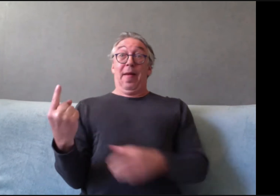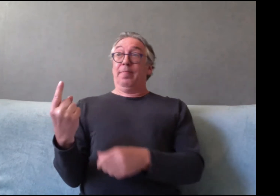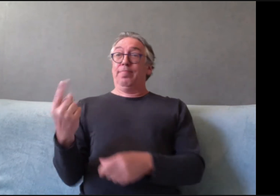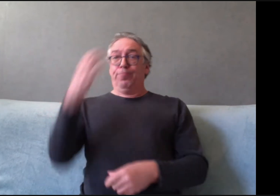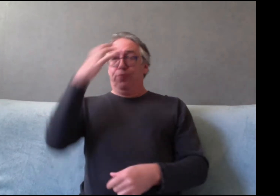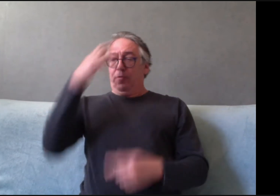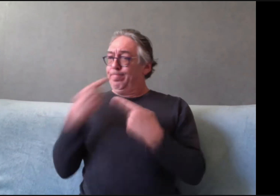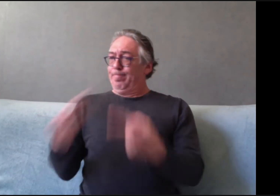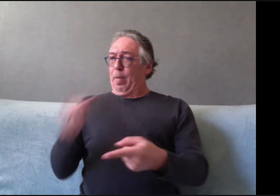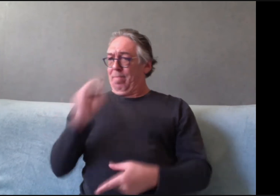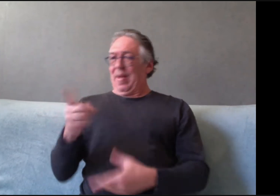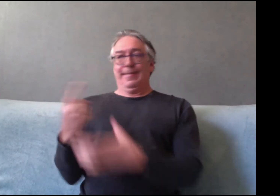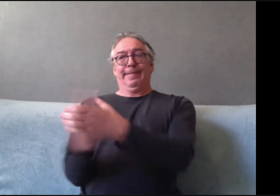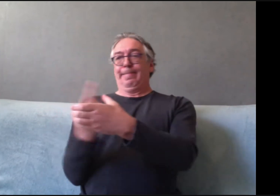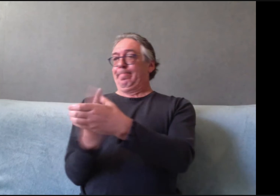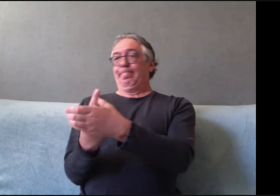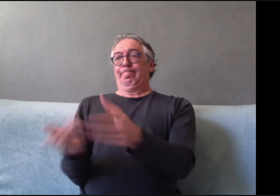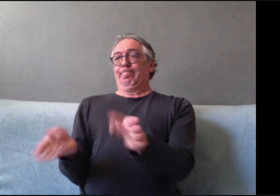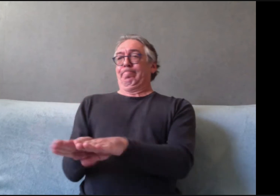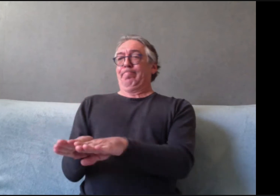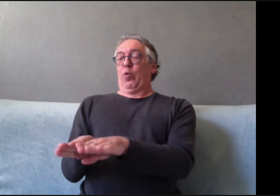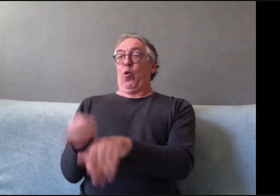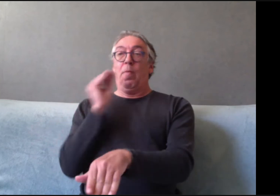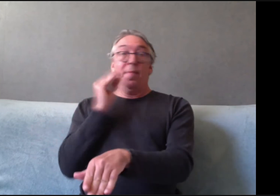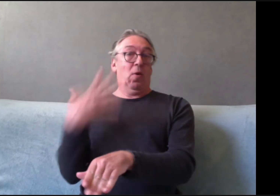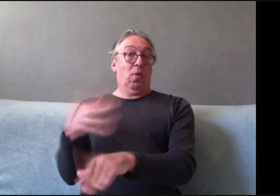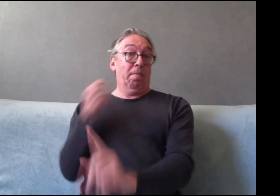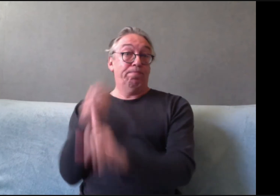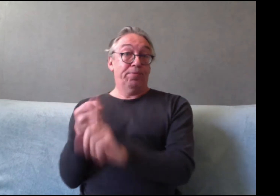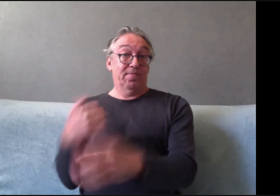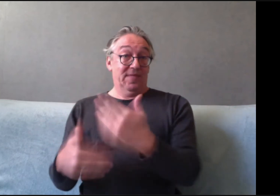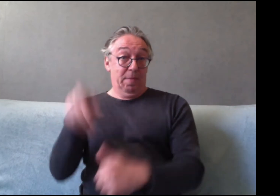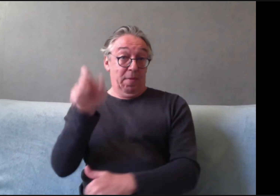even bigger in residential institutions. Lack of access to shops and to food.